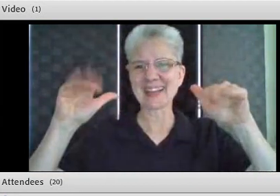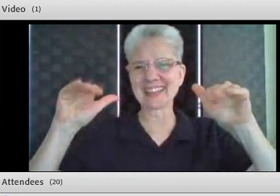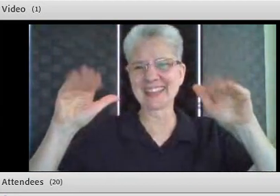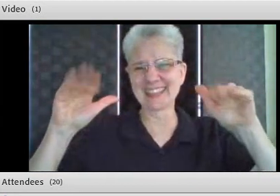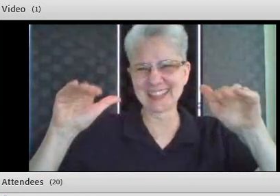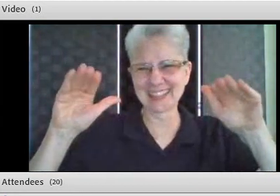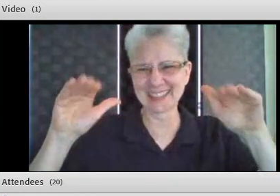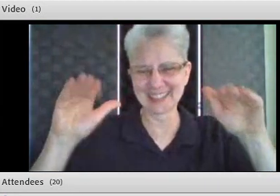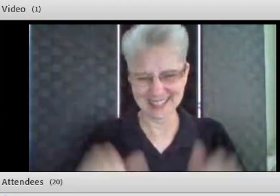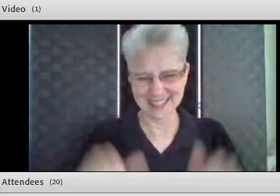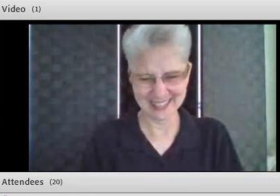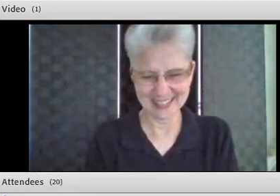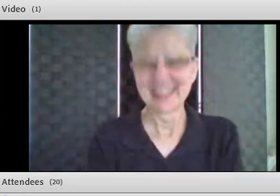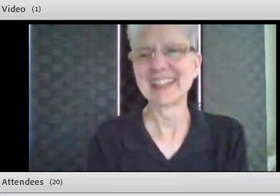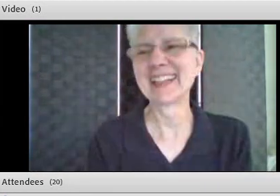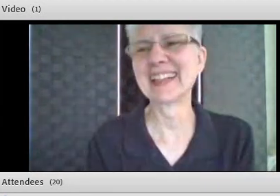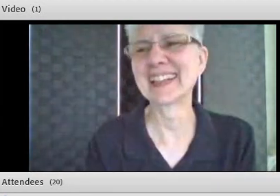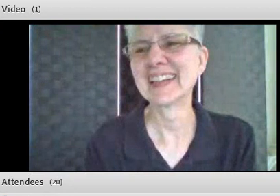Yeah.